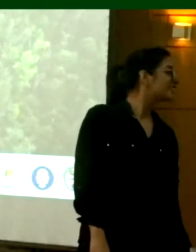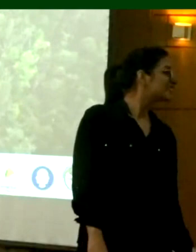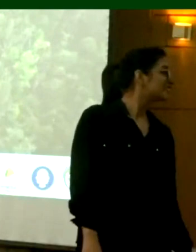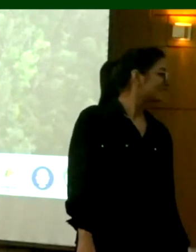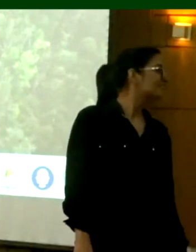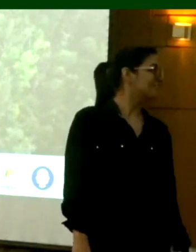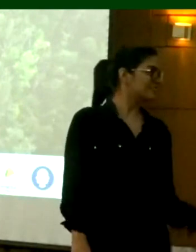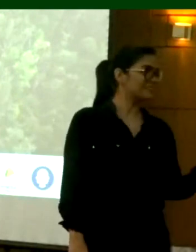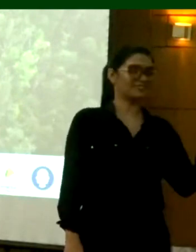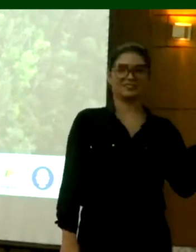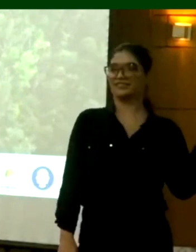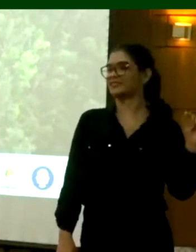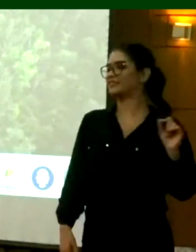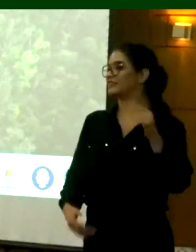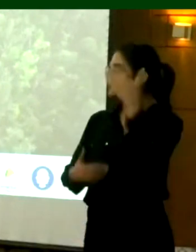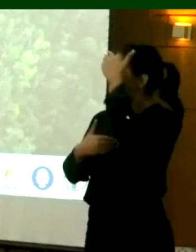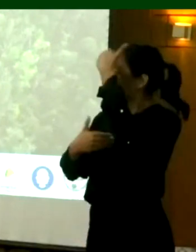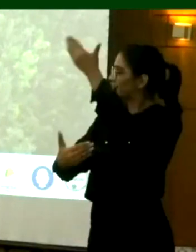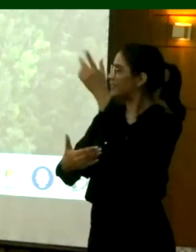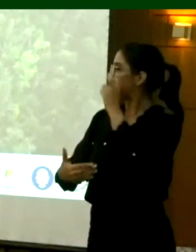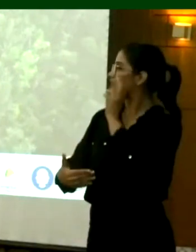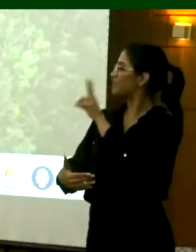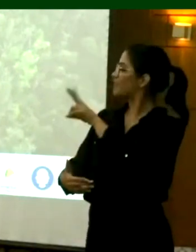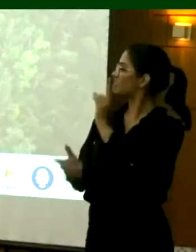thank you João Jackson, see you all night no jl two